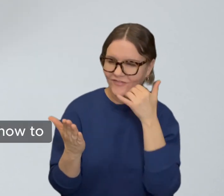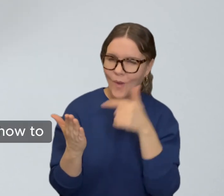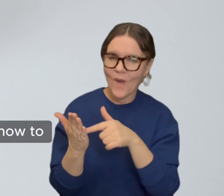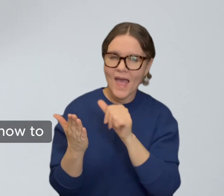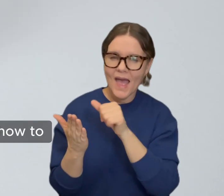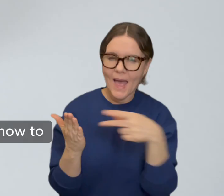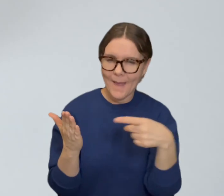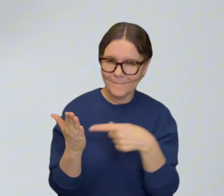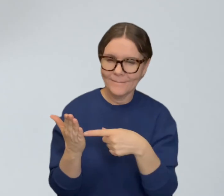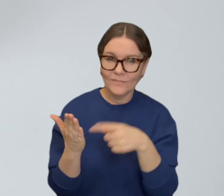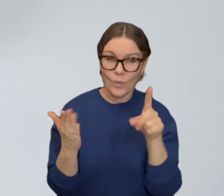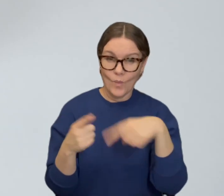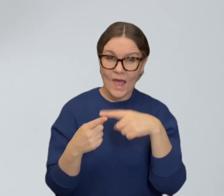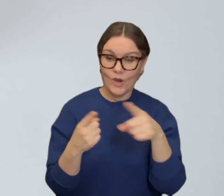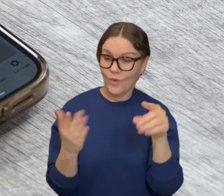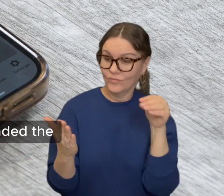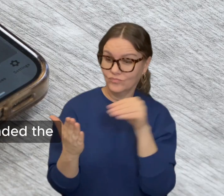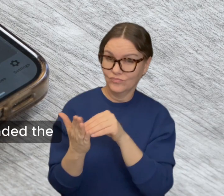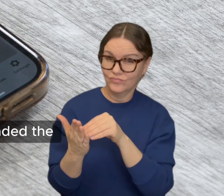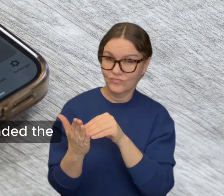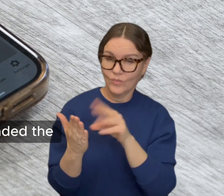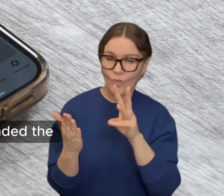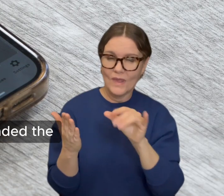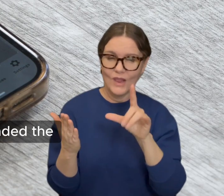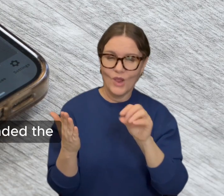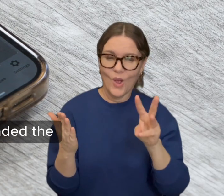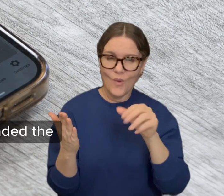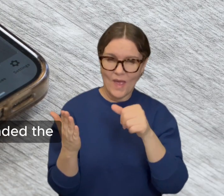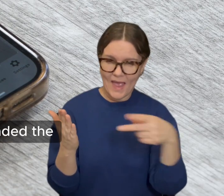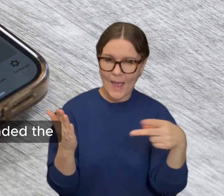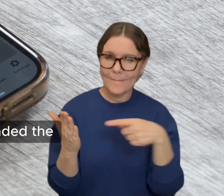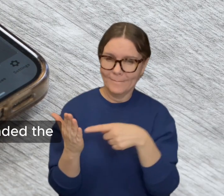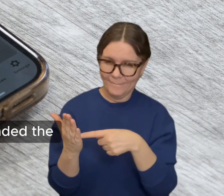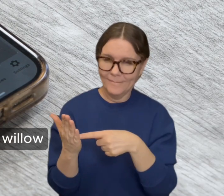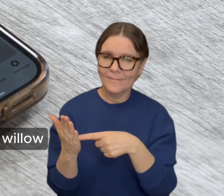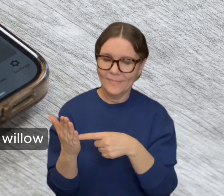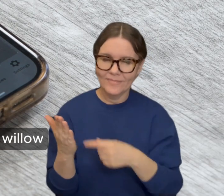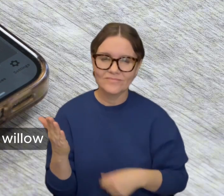control the pump through the app all right once you have downloaded the willow app and you want